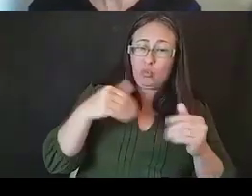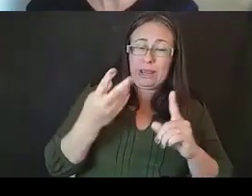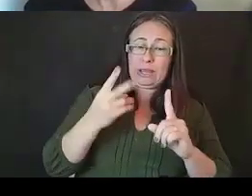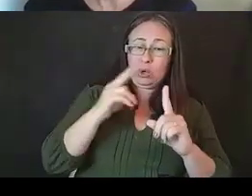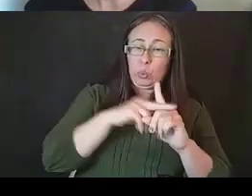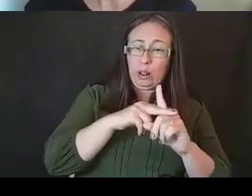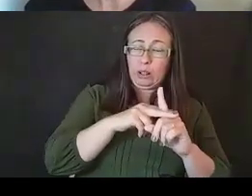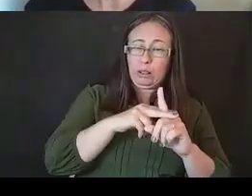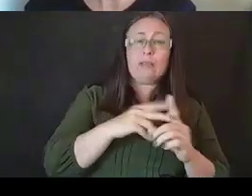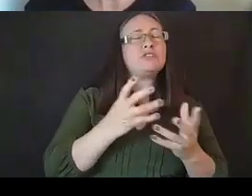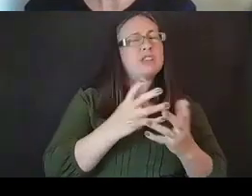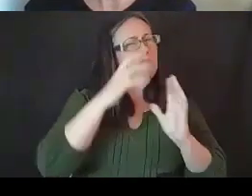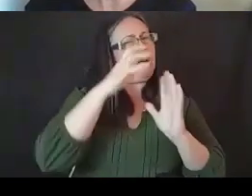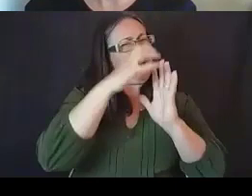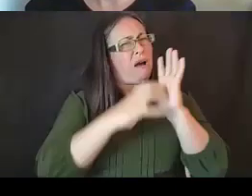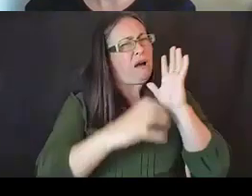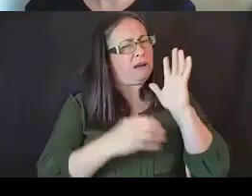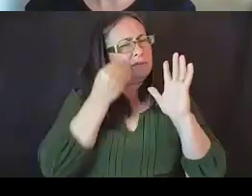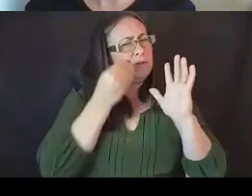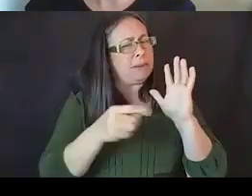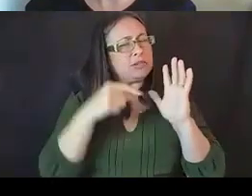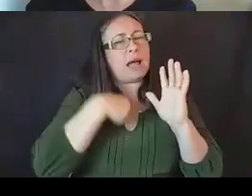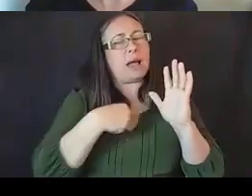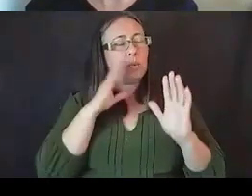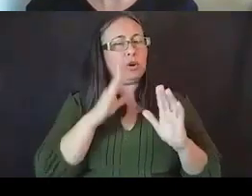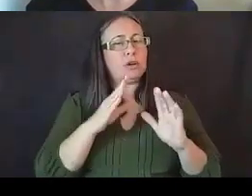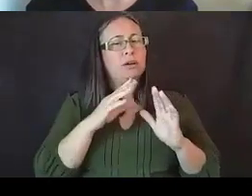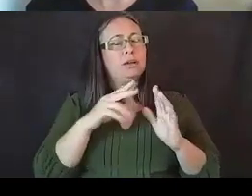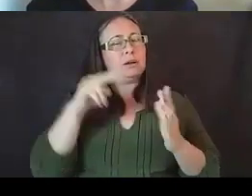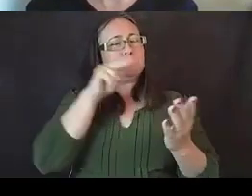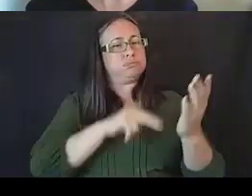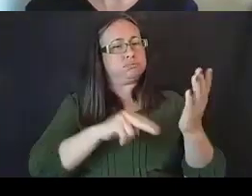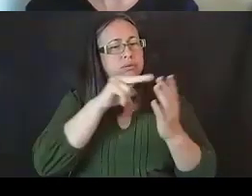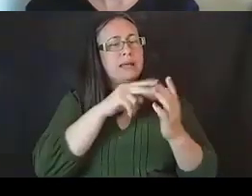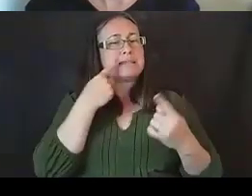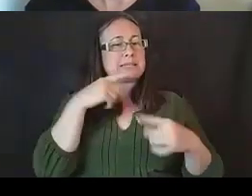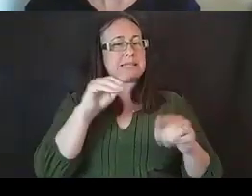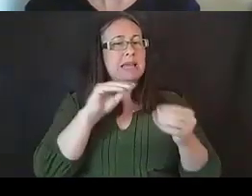So I would scan the success rate page first, there's also a separate ...